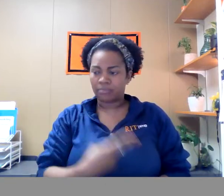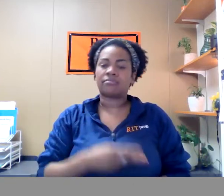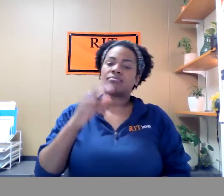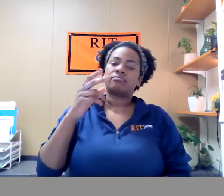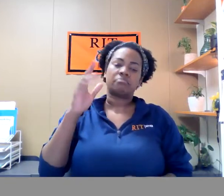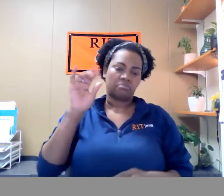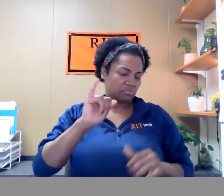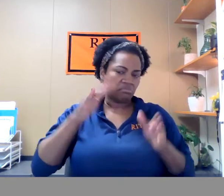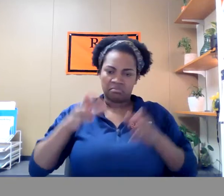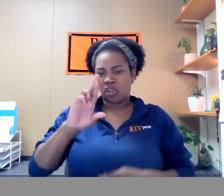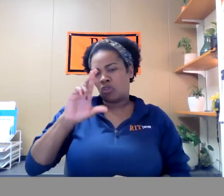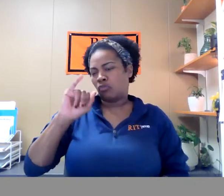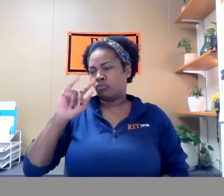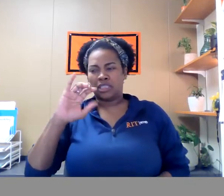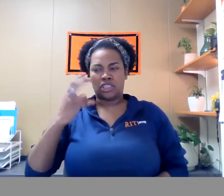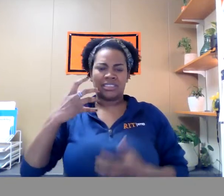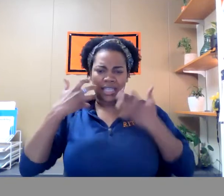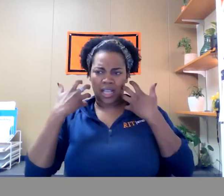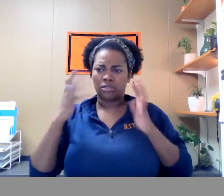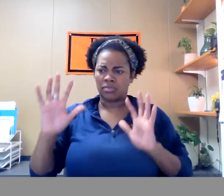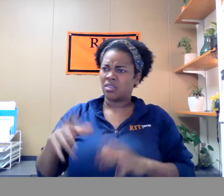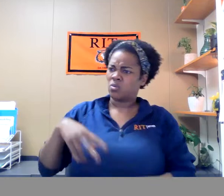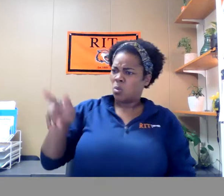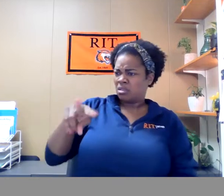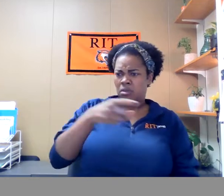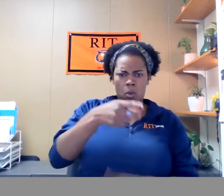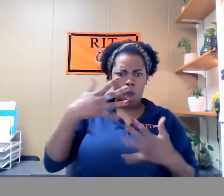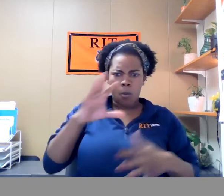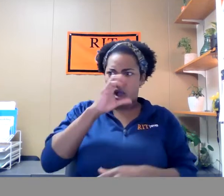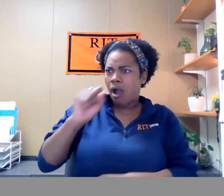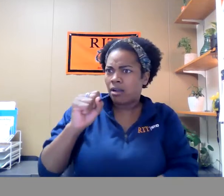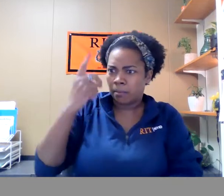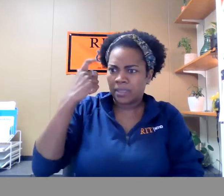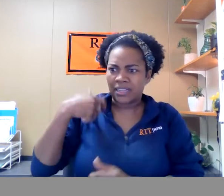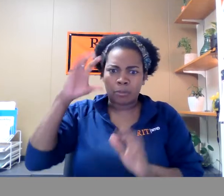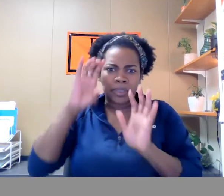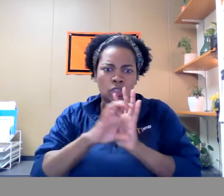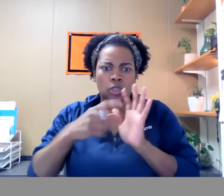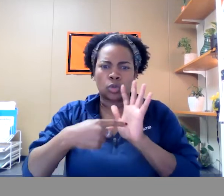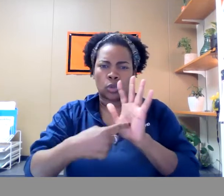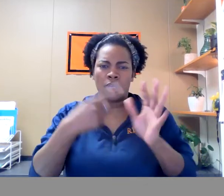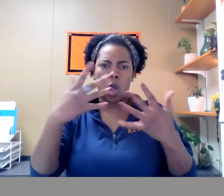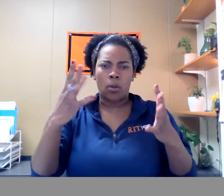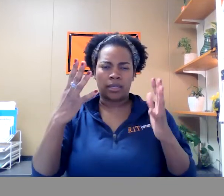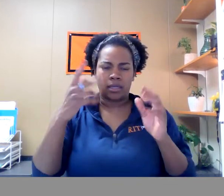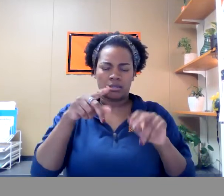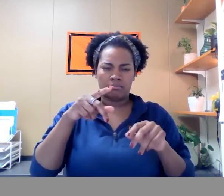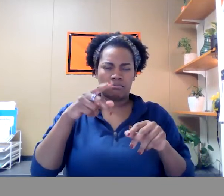and this was called Sweet Dash by Ritchie Tiger. You're already probably pulled in because you're seeing